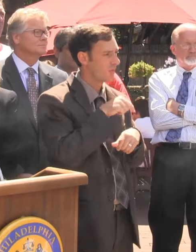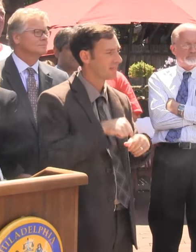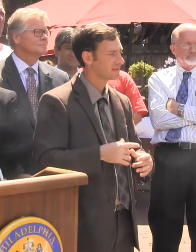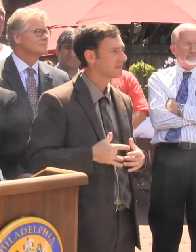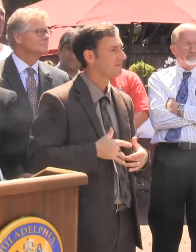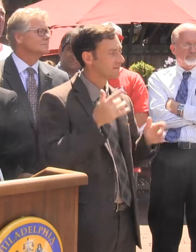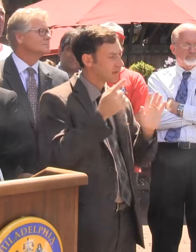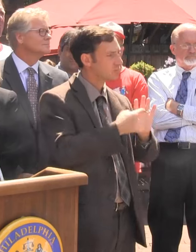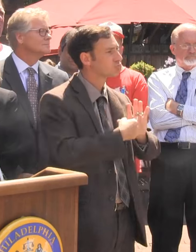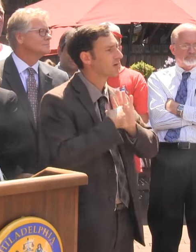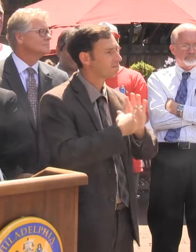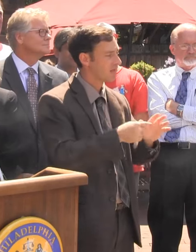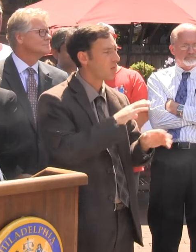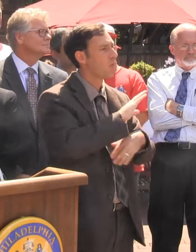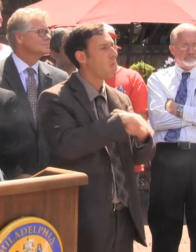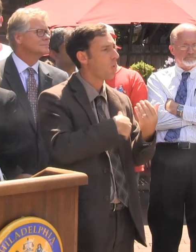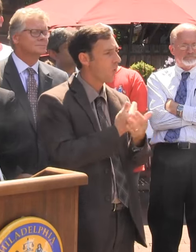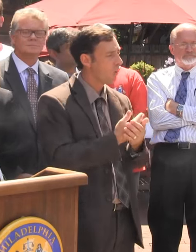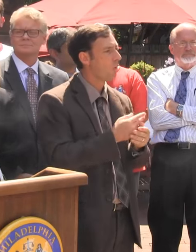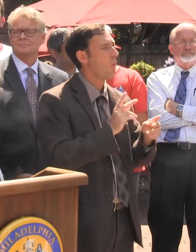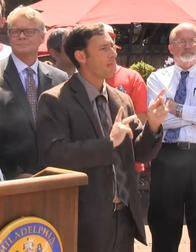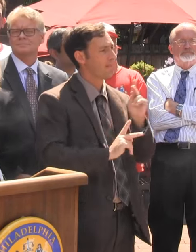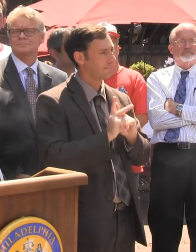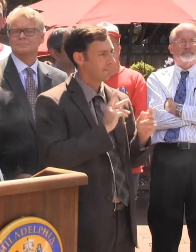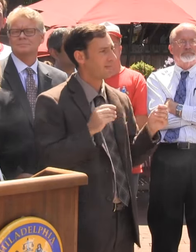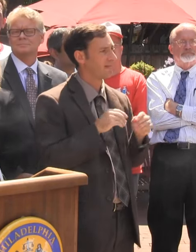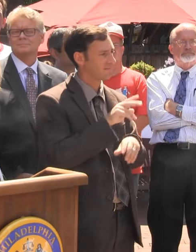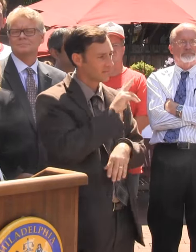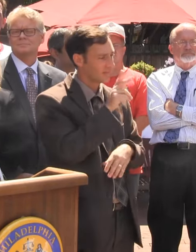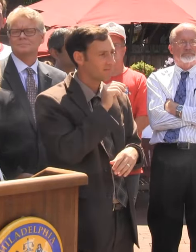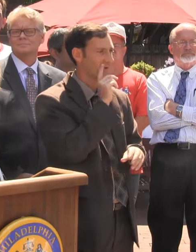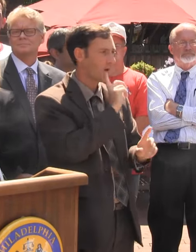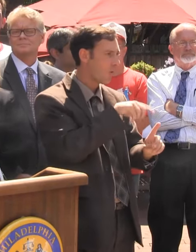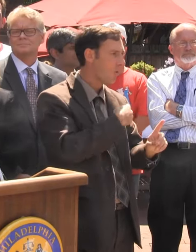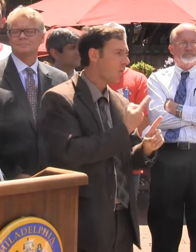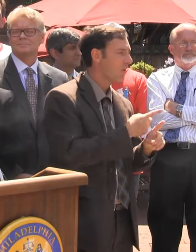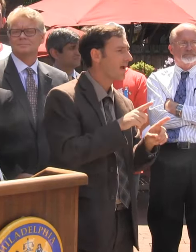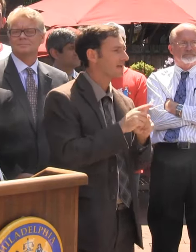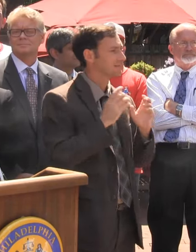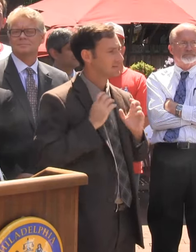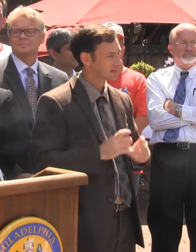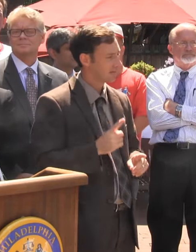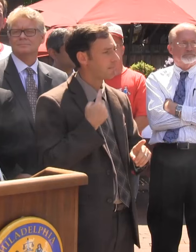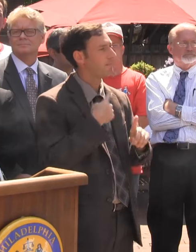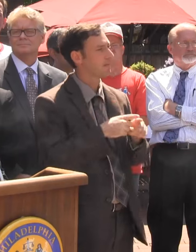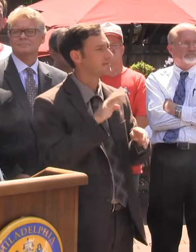reflective of all the demographics of Philadelphia, not only as citizens, but as business owners.